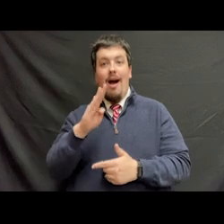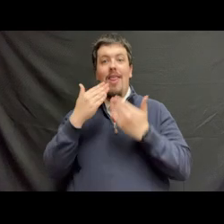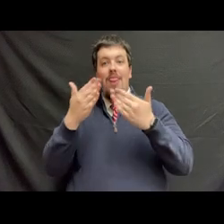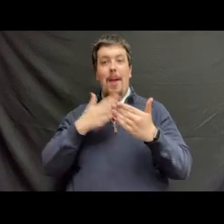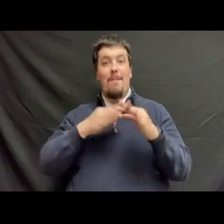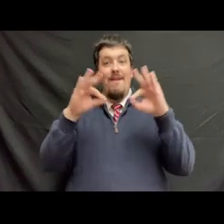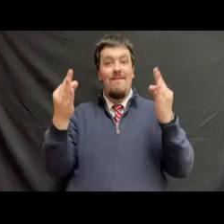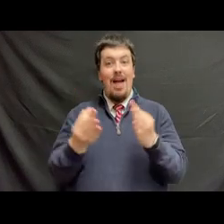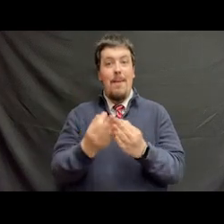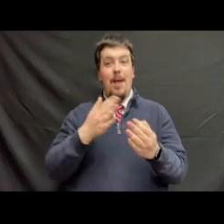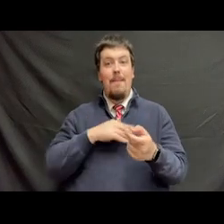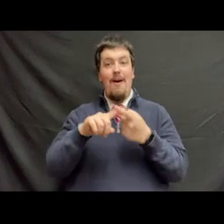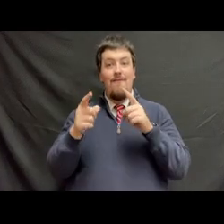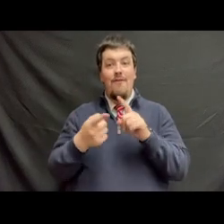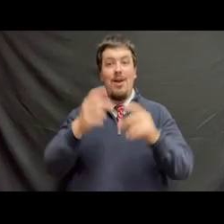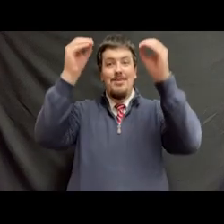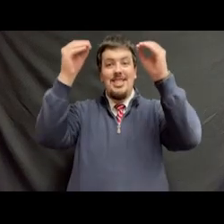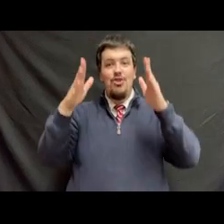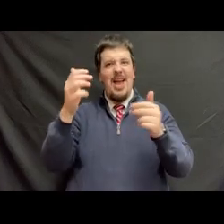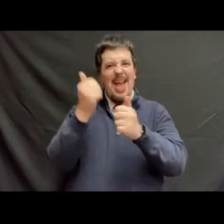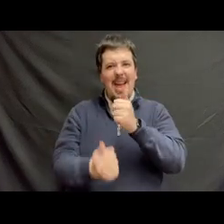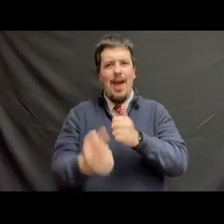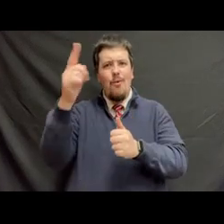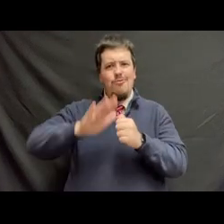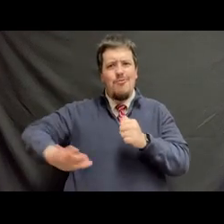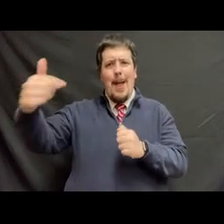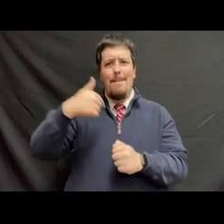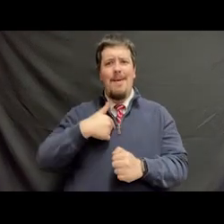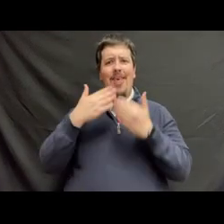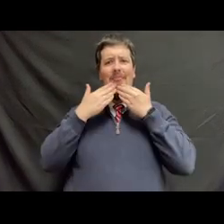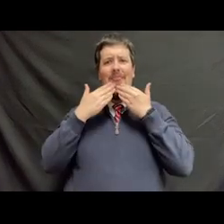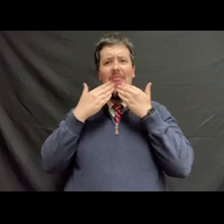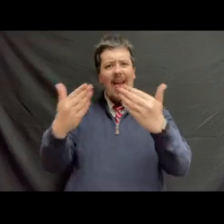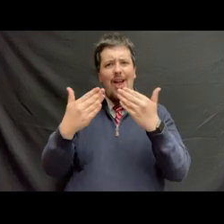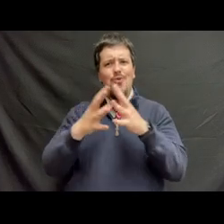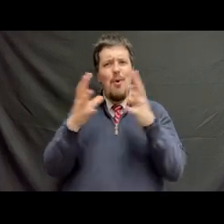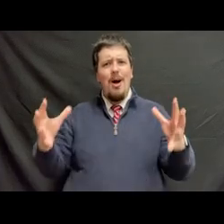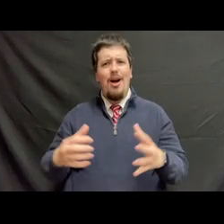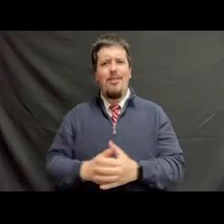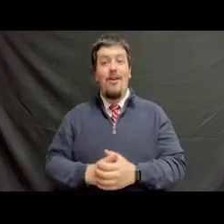All thanks to my family, my friends, my professors, everyone around me. Thank you so much.